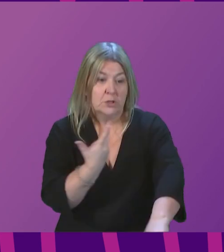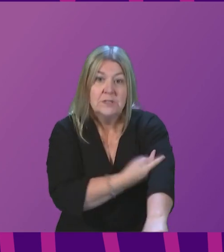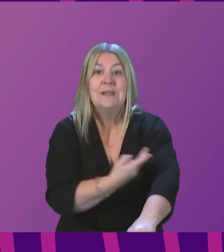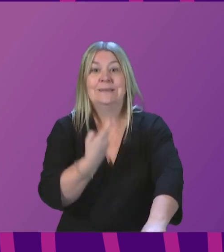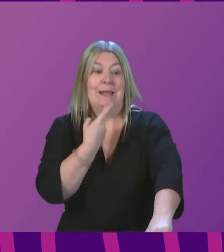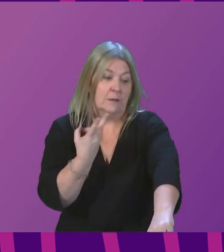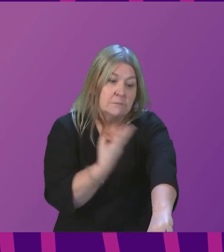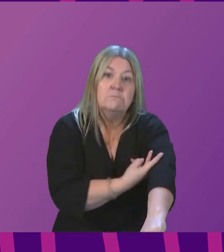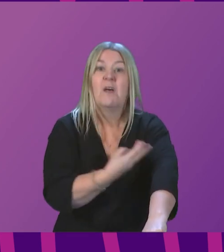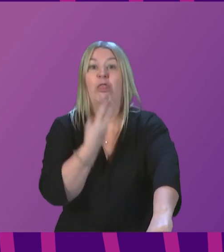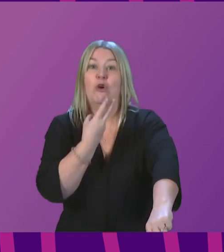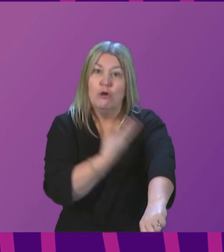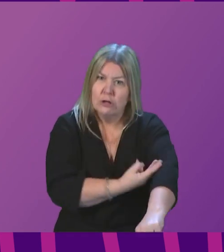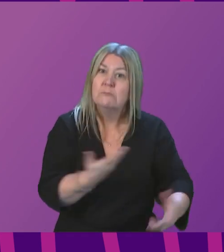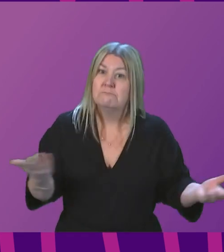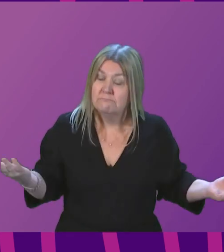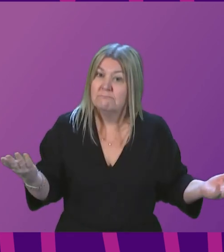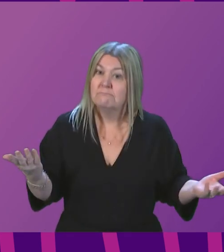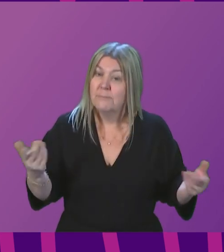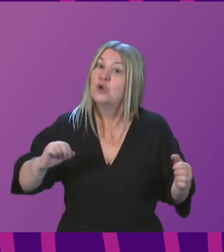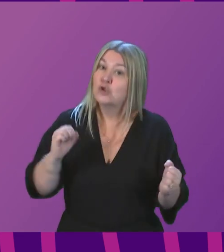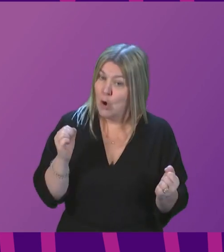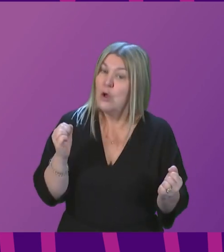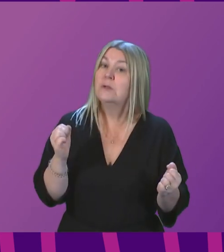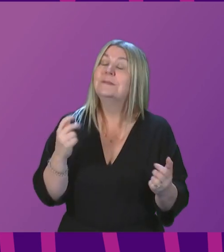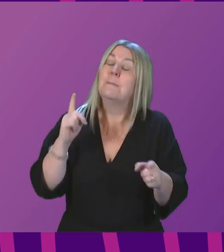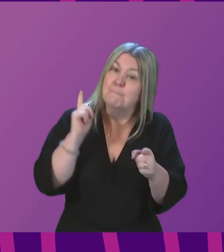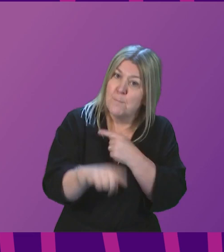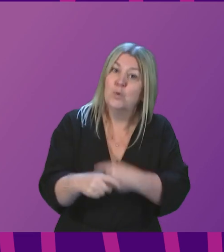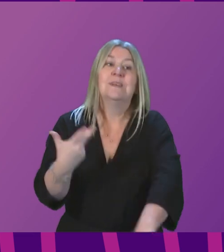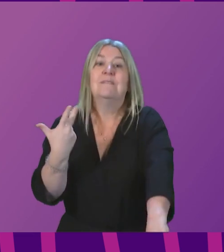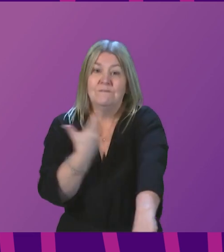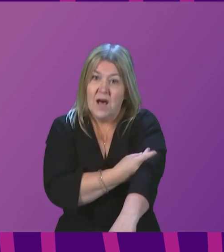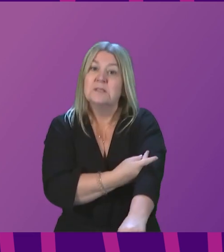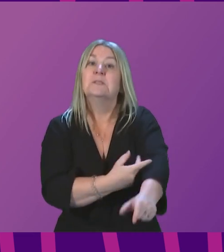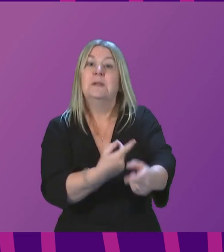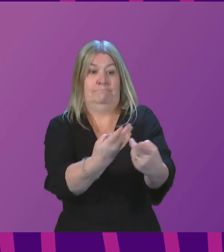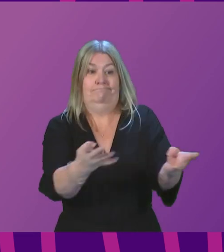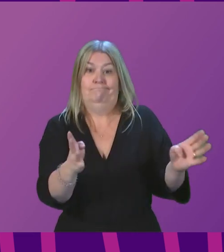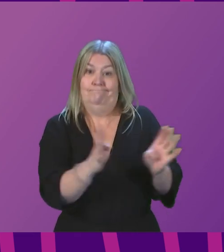and booster vaccination doses, Scotland is the most vaccinated part of the United Kingdom.